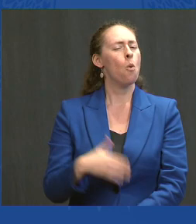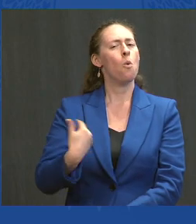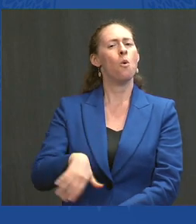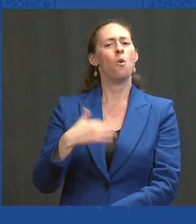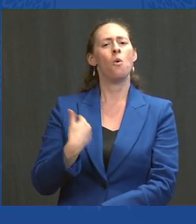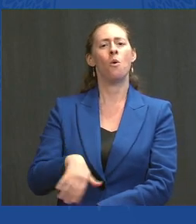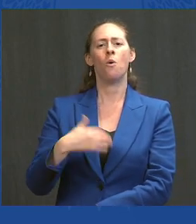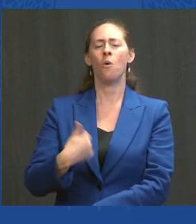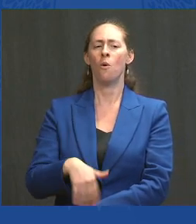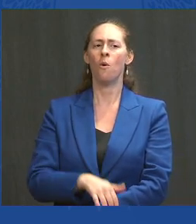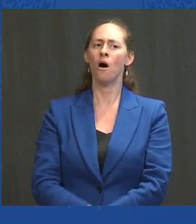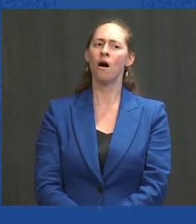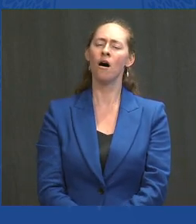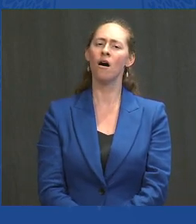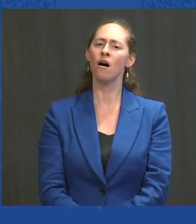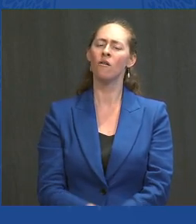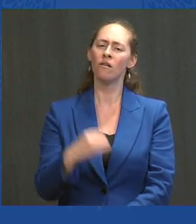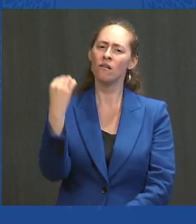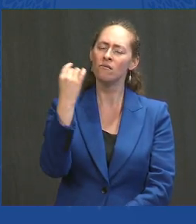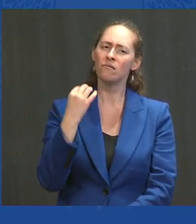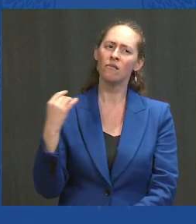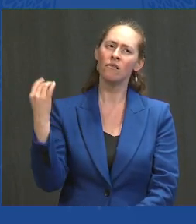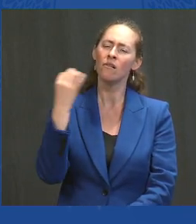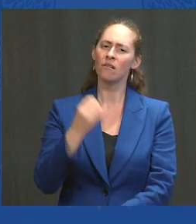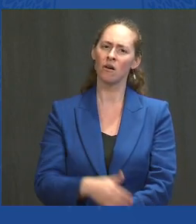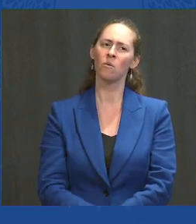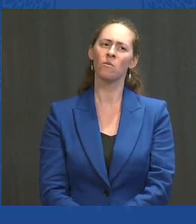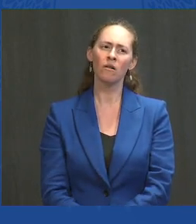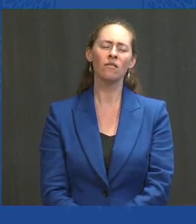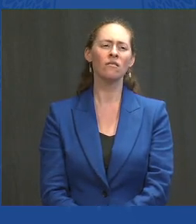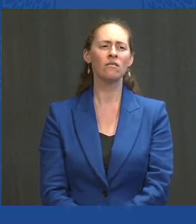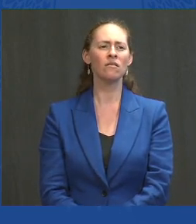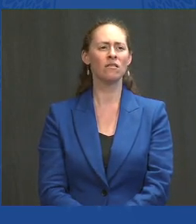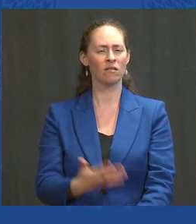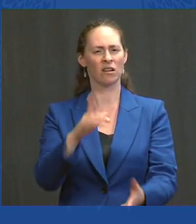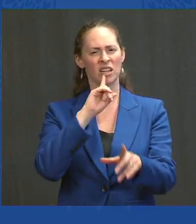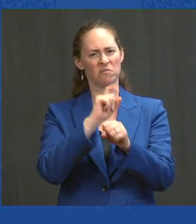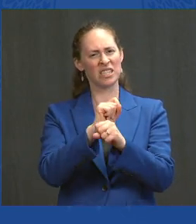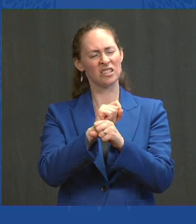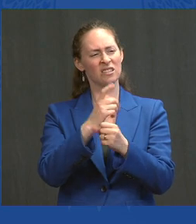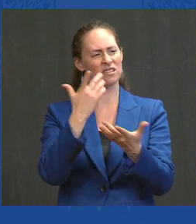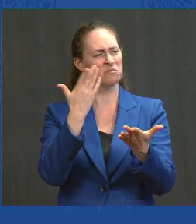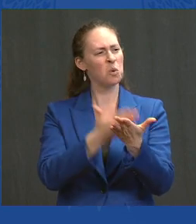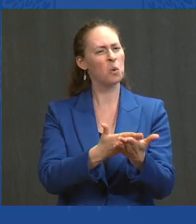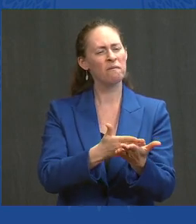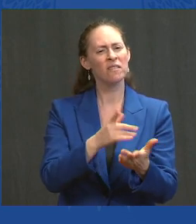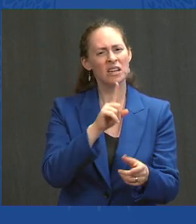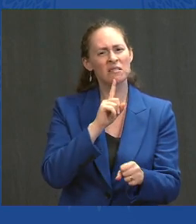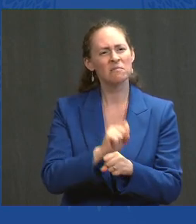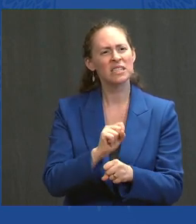"What incredible justification for all the things that Saddam didn't believe in."